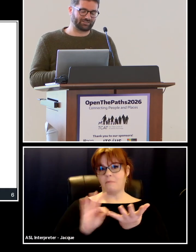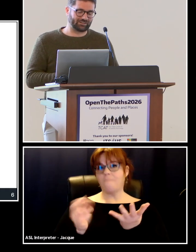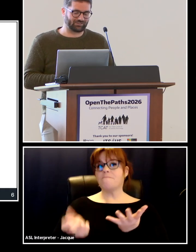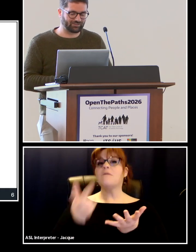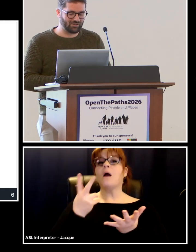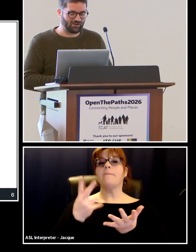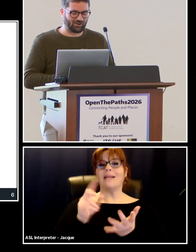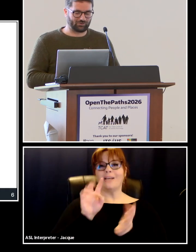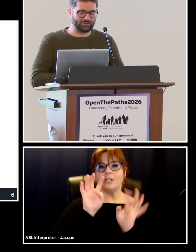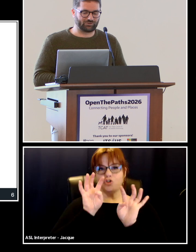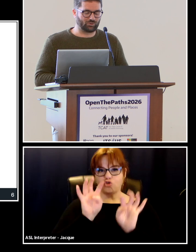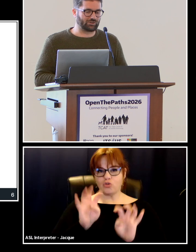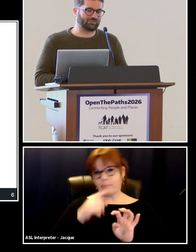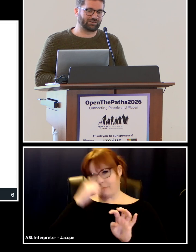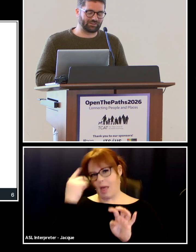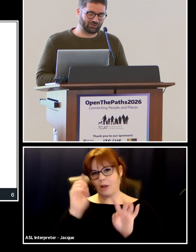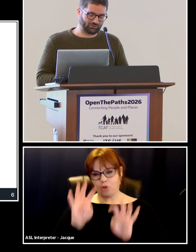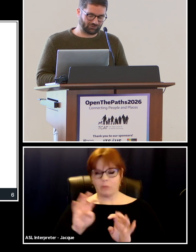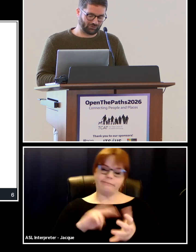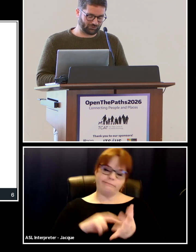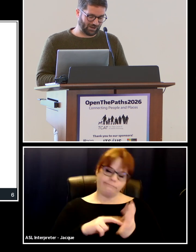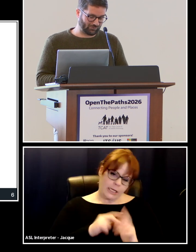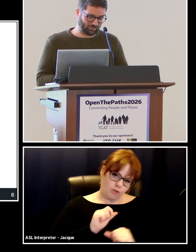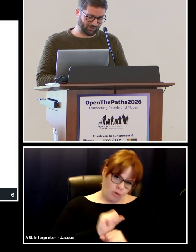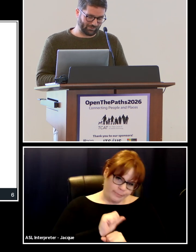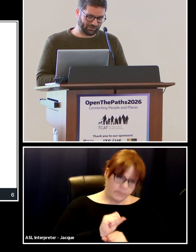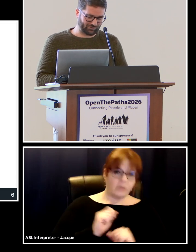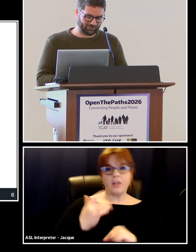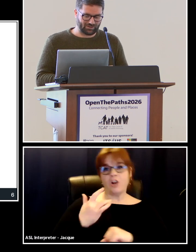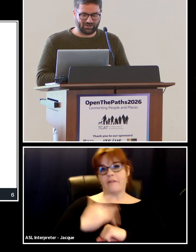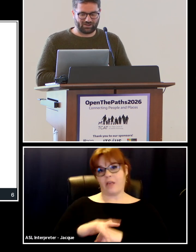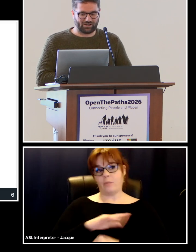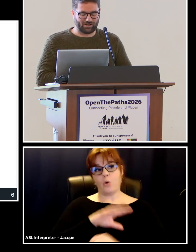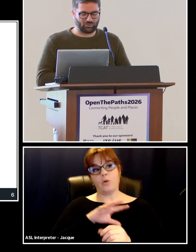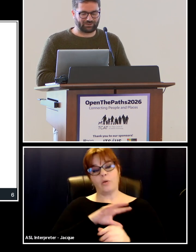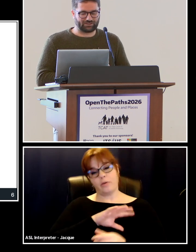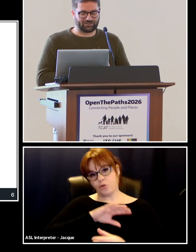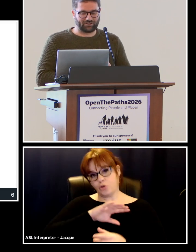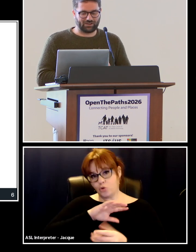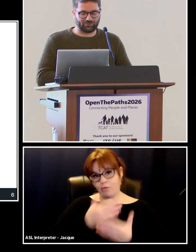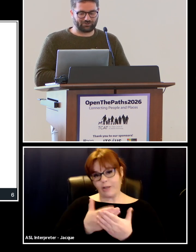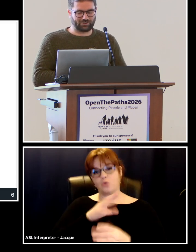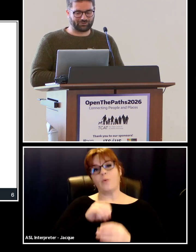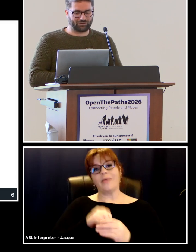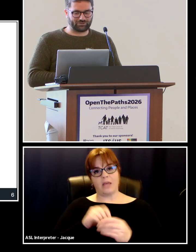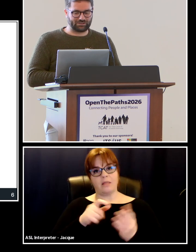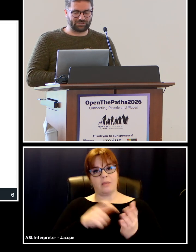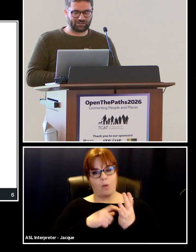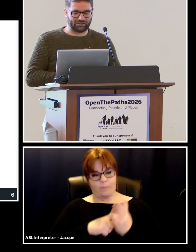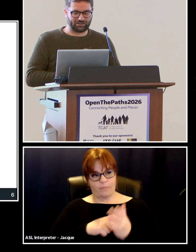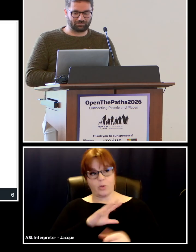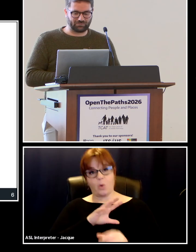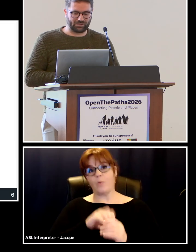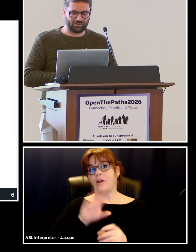instance are reachable given those those travel parameters. Um within Conveyal you can also see a